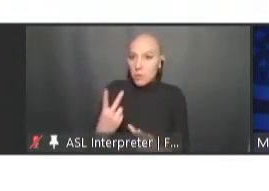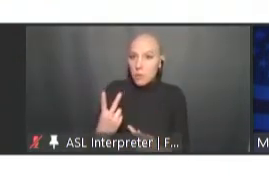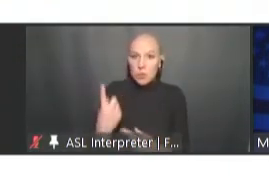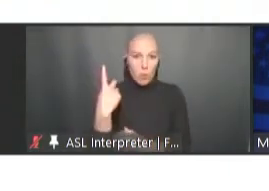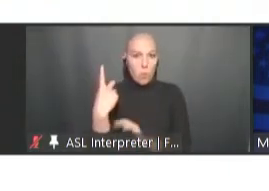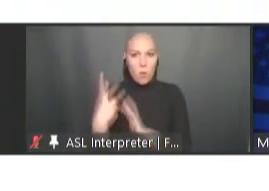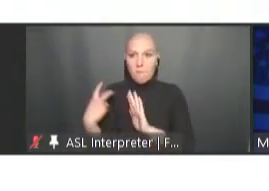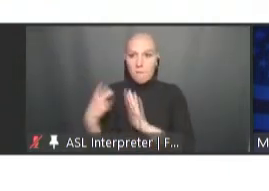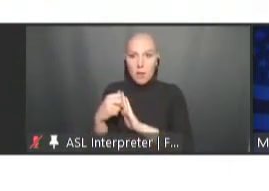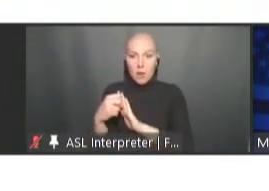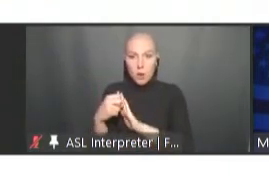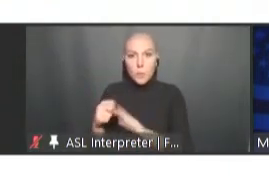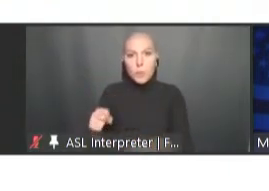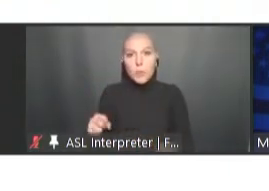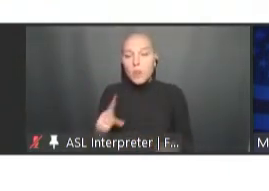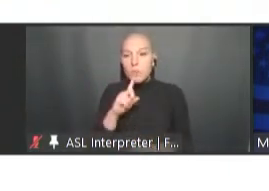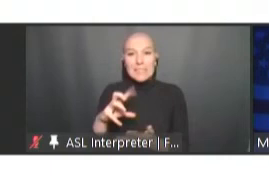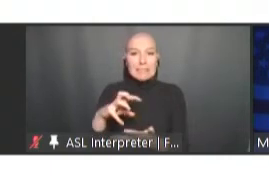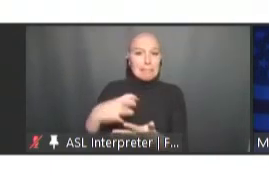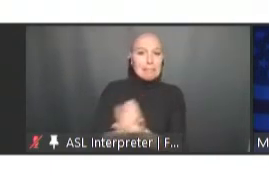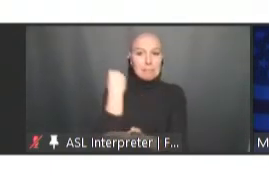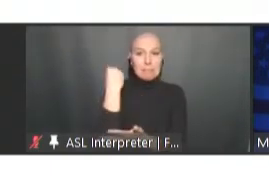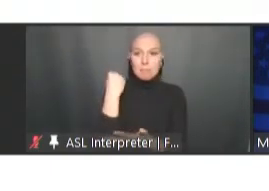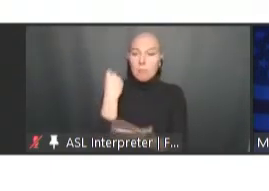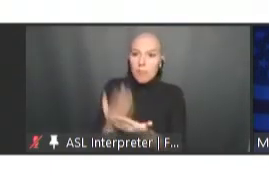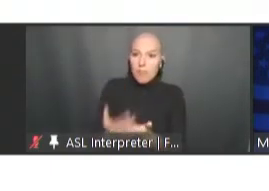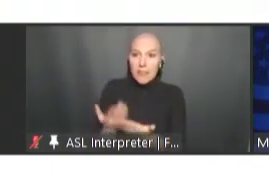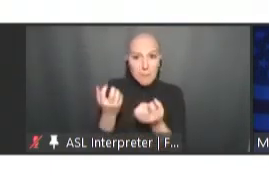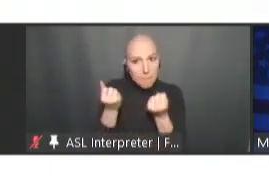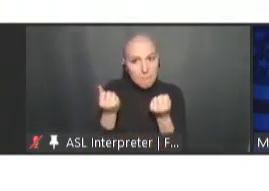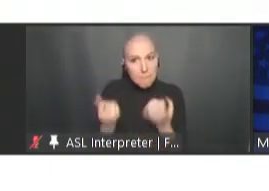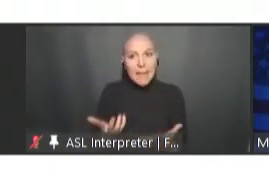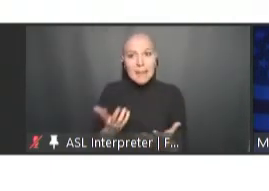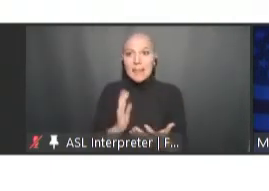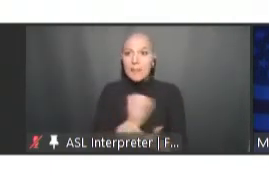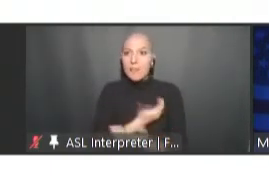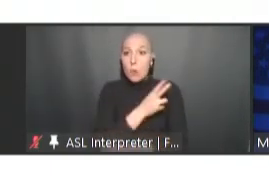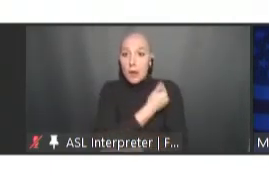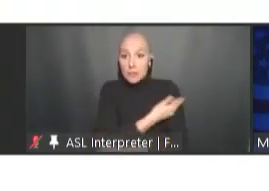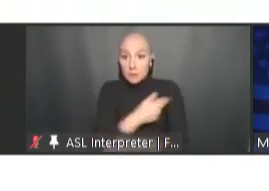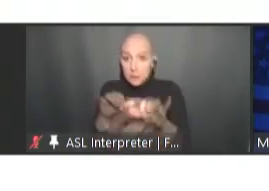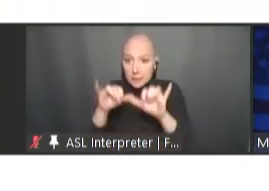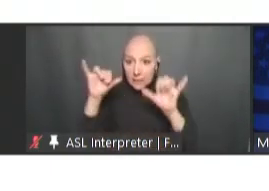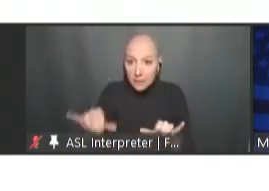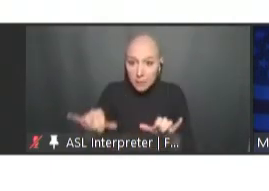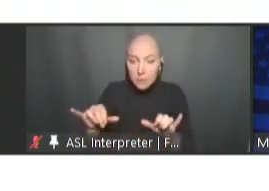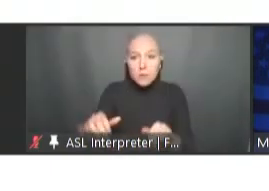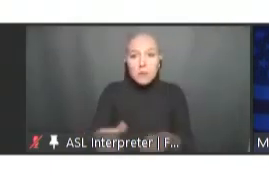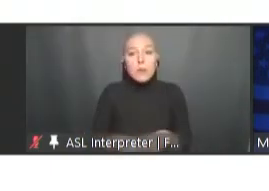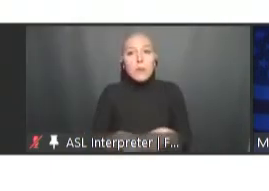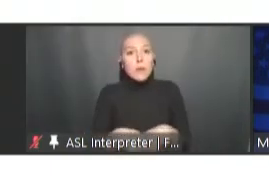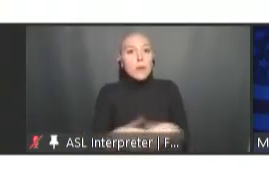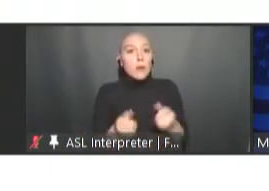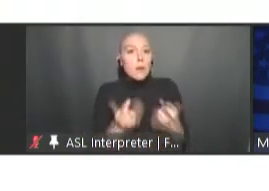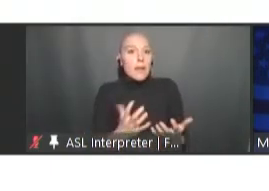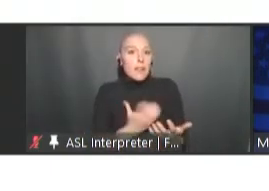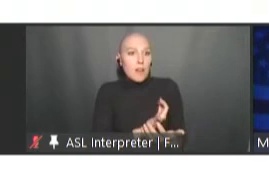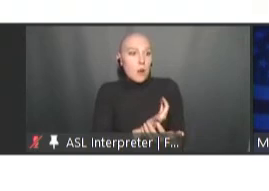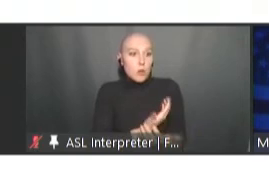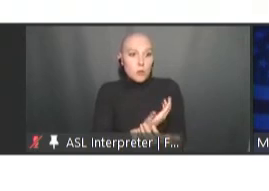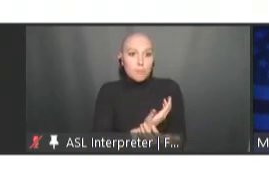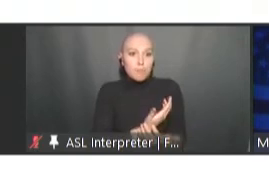capitalize on the fact that many of our hospital systems and hospitals individually have great